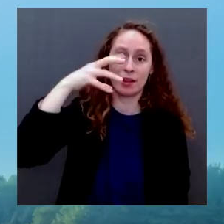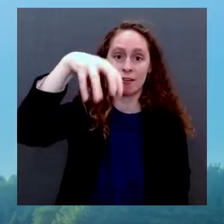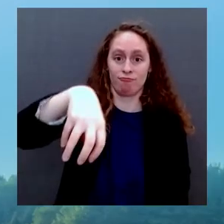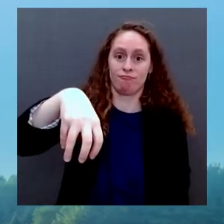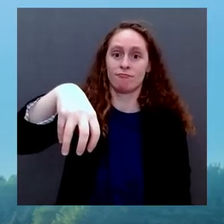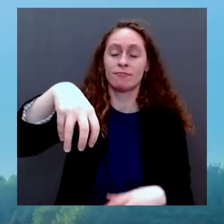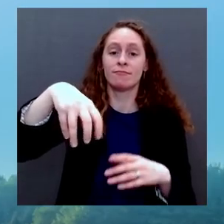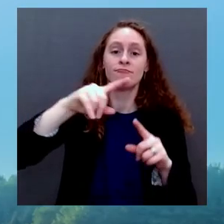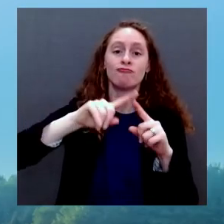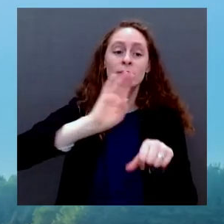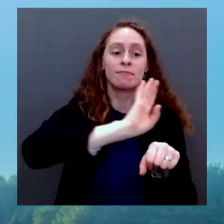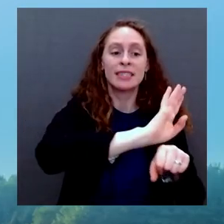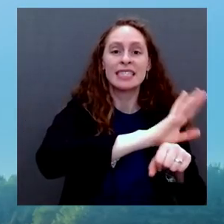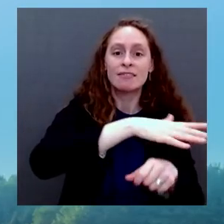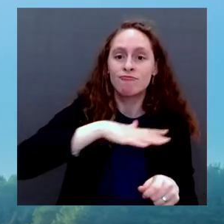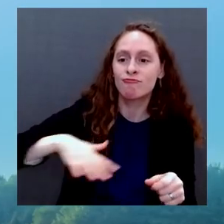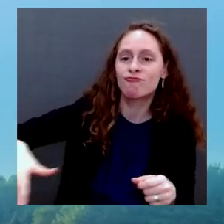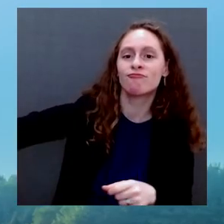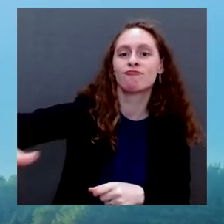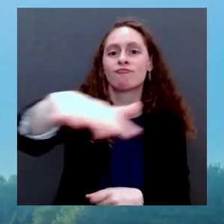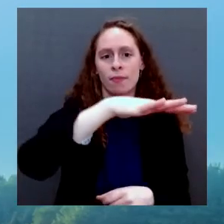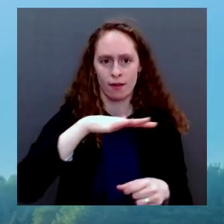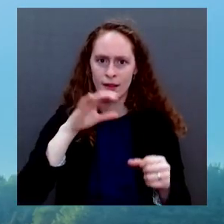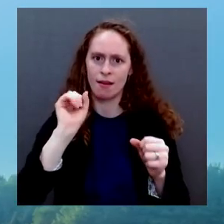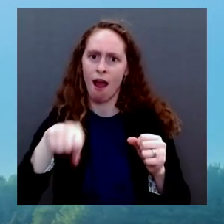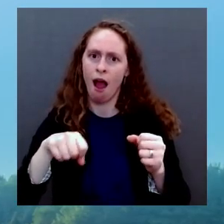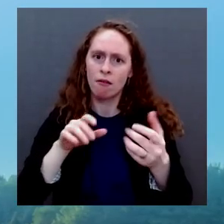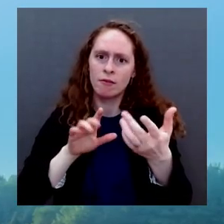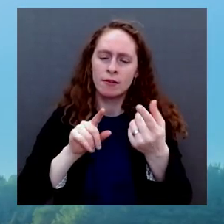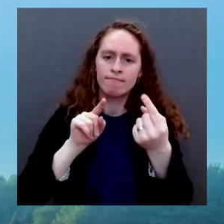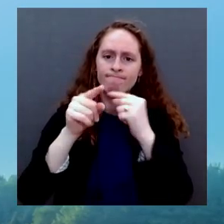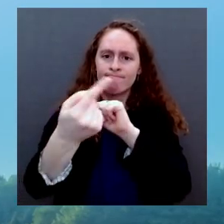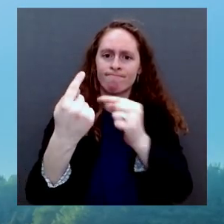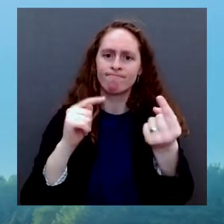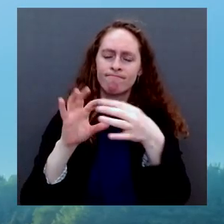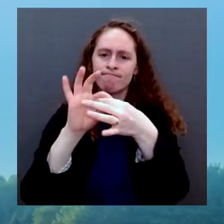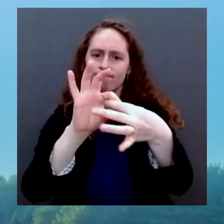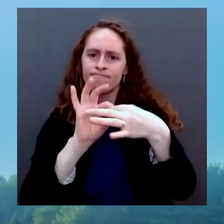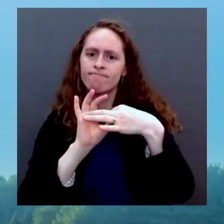or, you know, wherever, how far do they have to take their cattle to actually sell them?